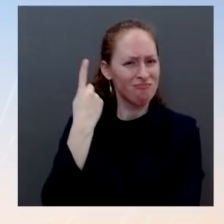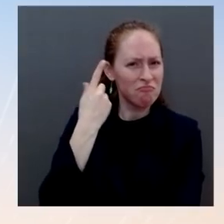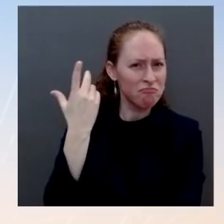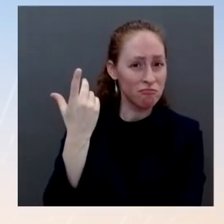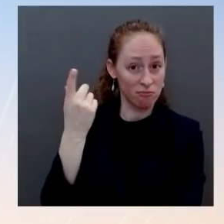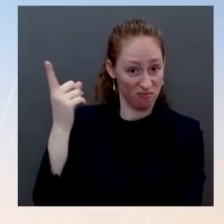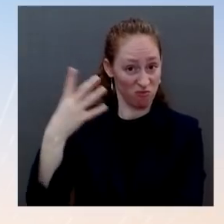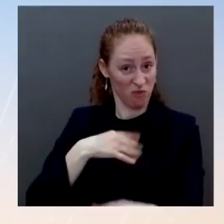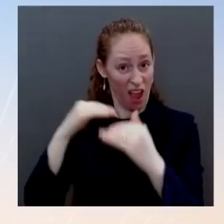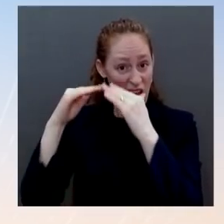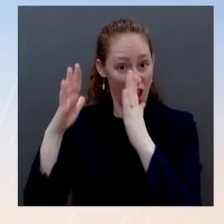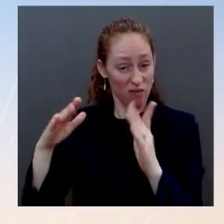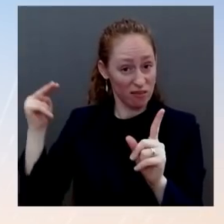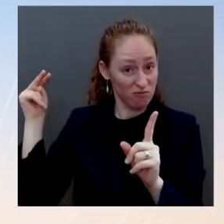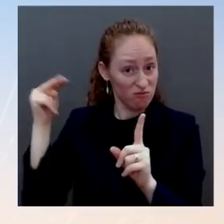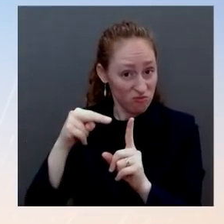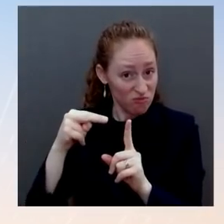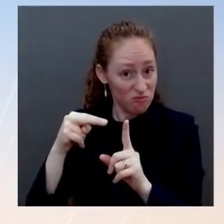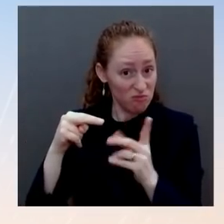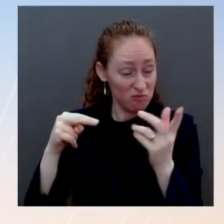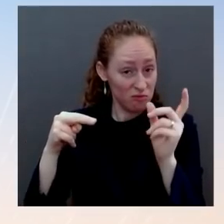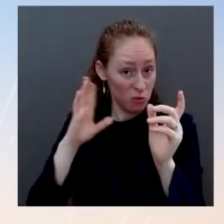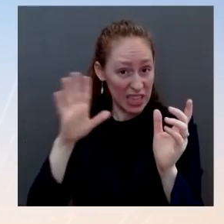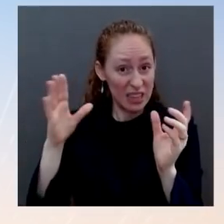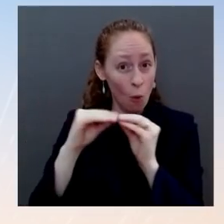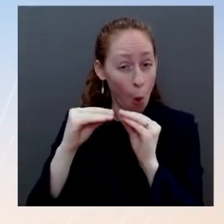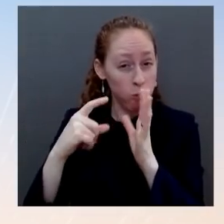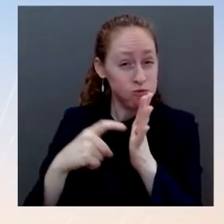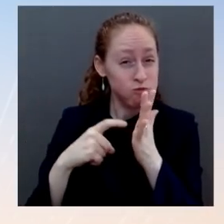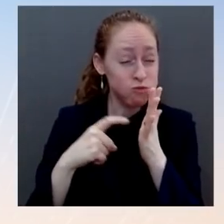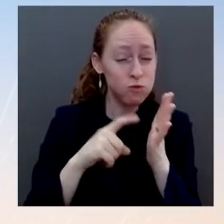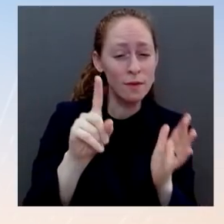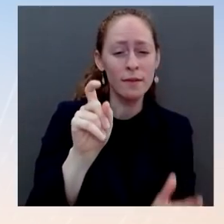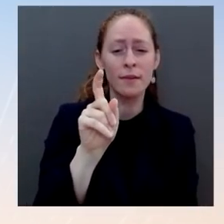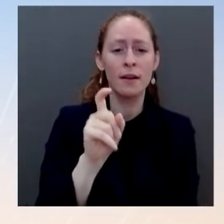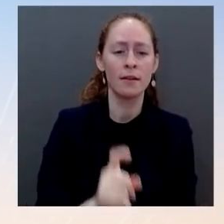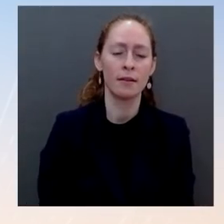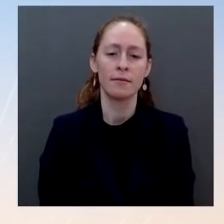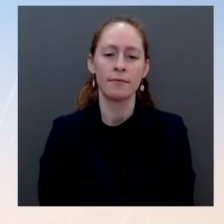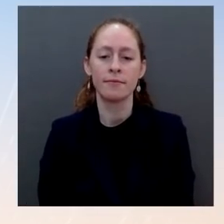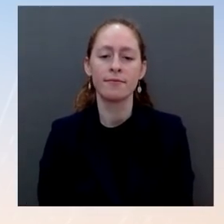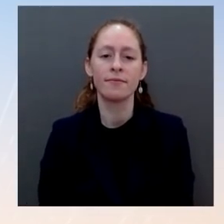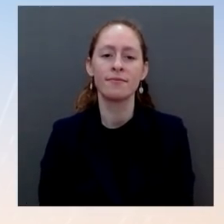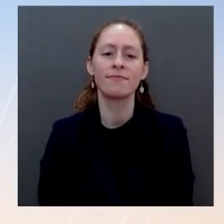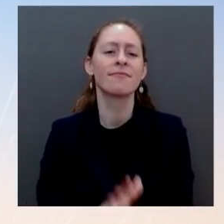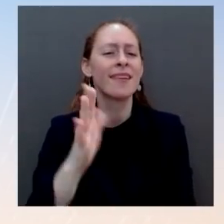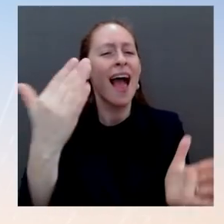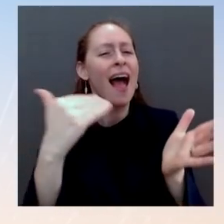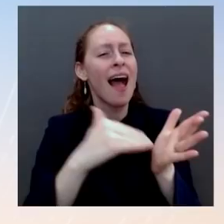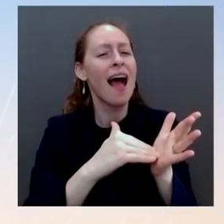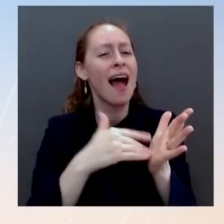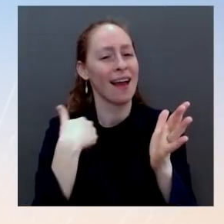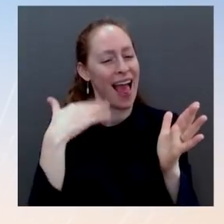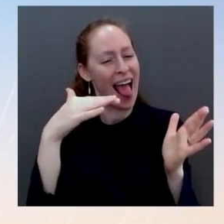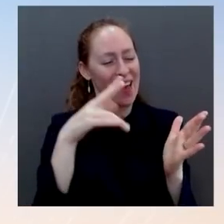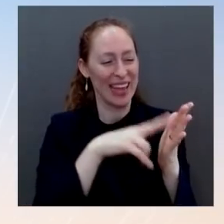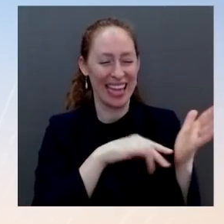related to schools and I haven't read the articles, and I'm happy to -- but will always be up to local school districts in terms of what steps need to be taken.